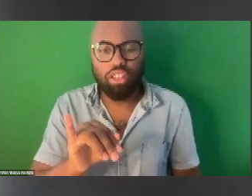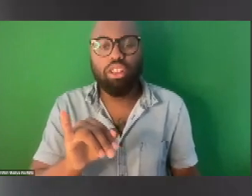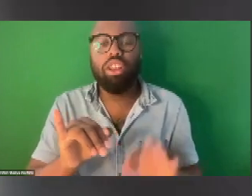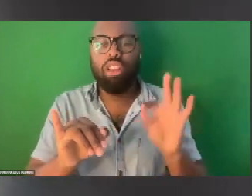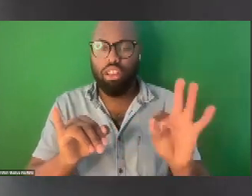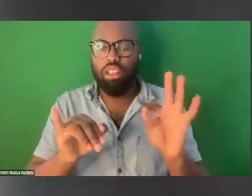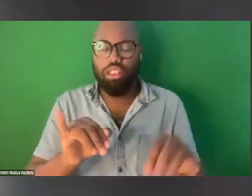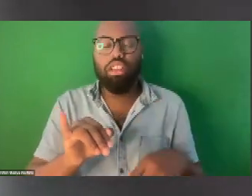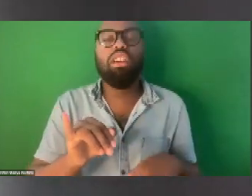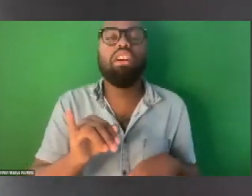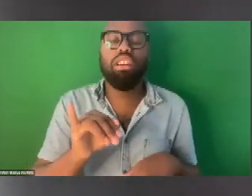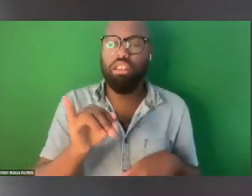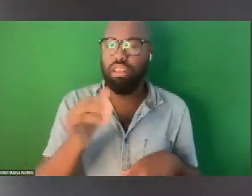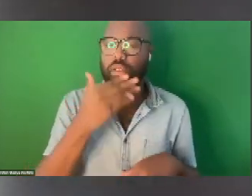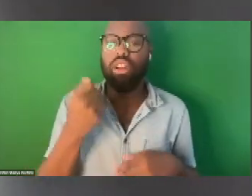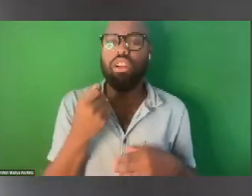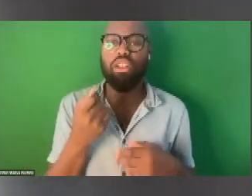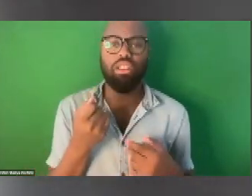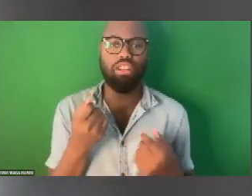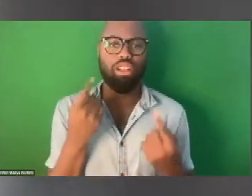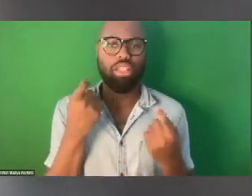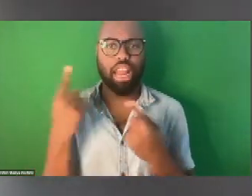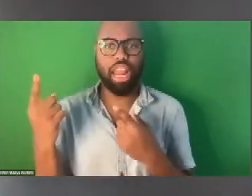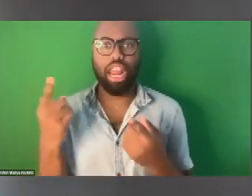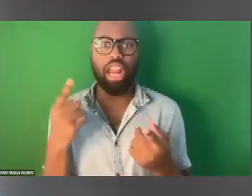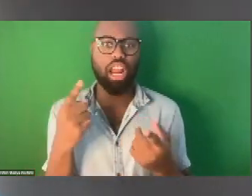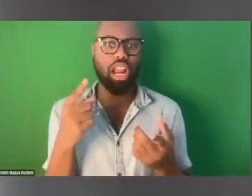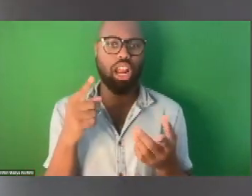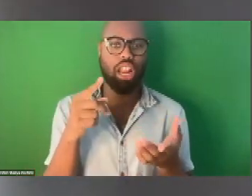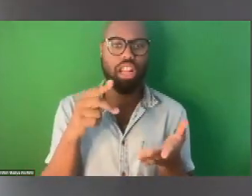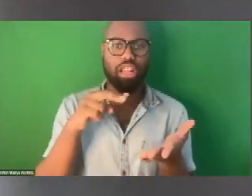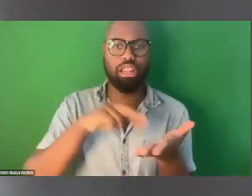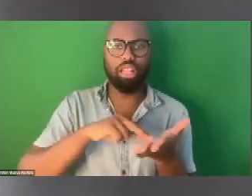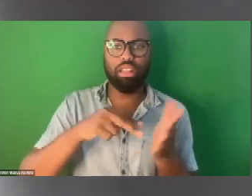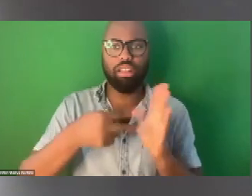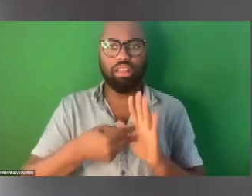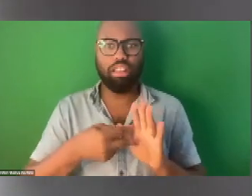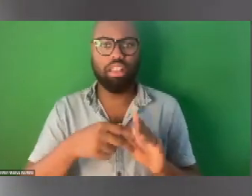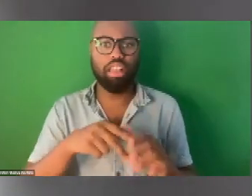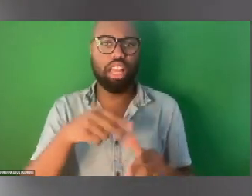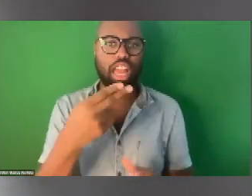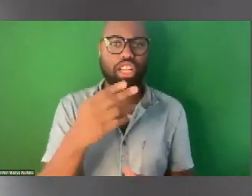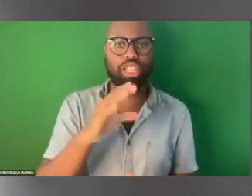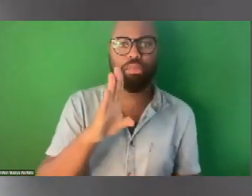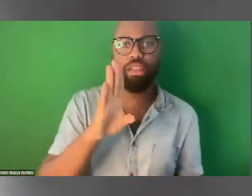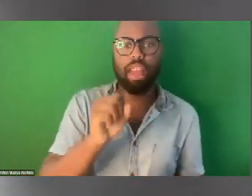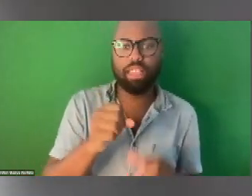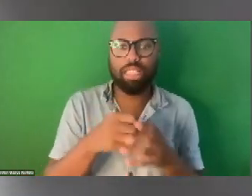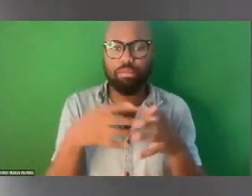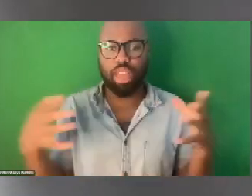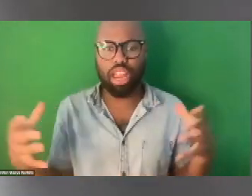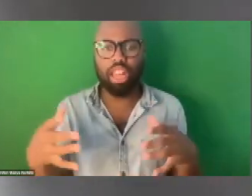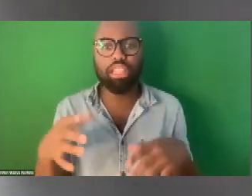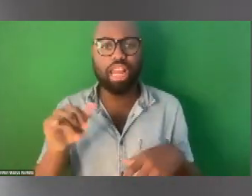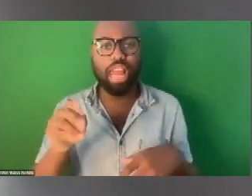understanding the implications of HCBS expansion. Amy, you talked about the direct care workforce shortage in particular